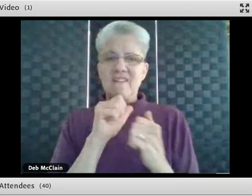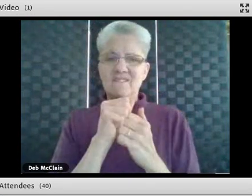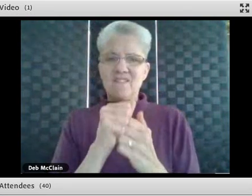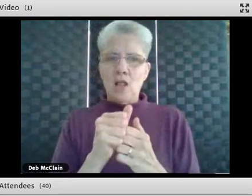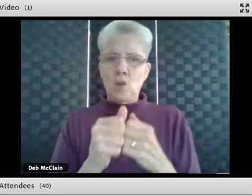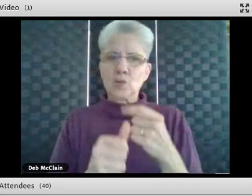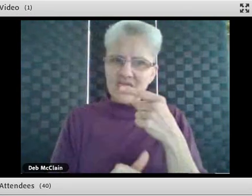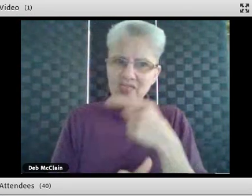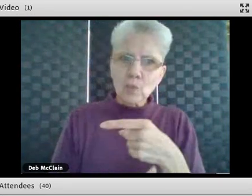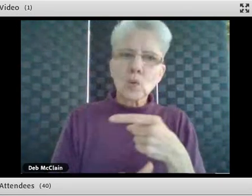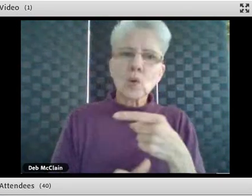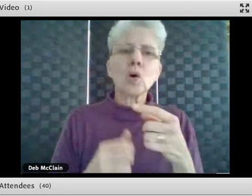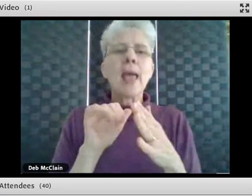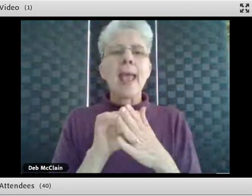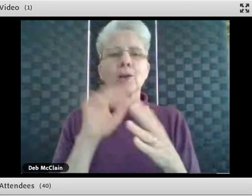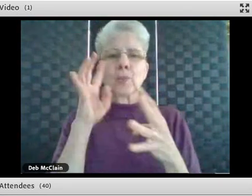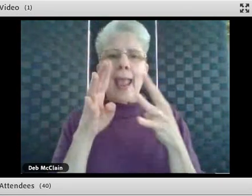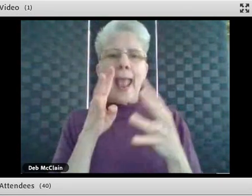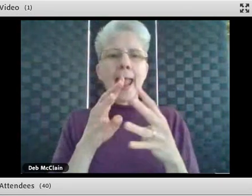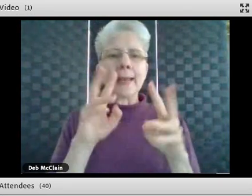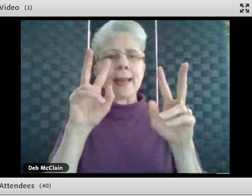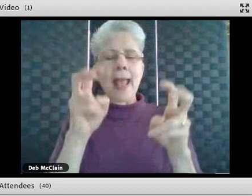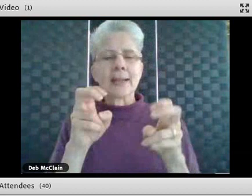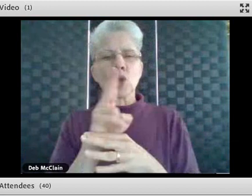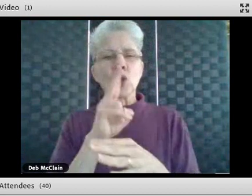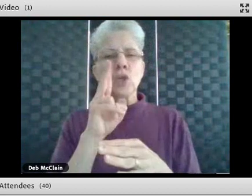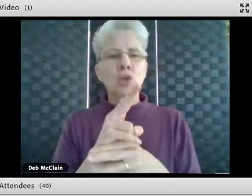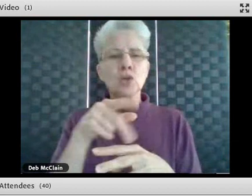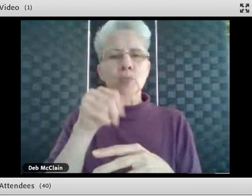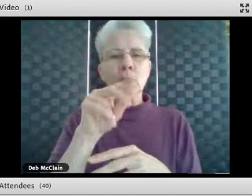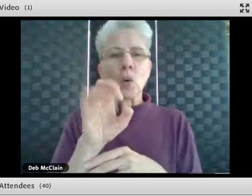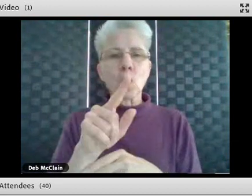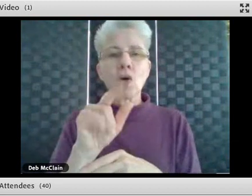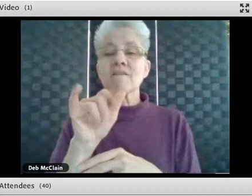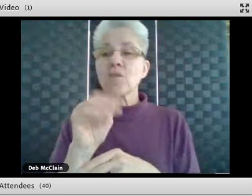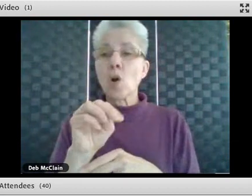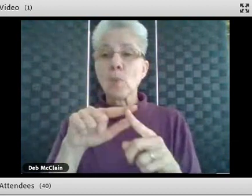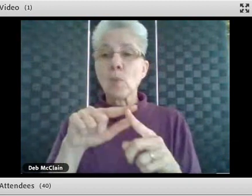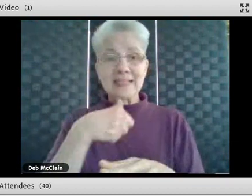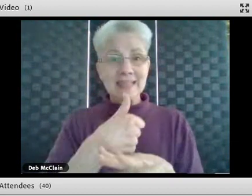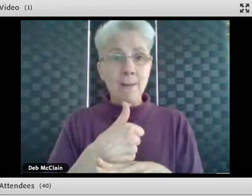name headings and subheadings, and it says, "You use the plural form when establishing topical headings